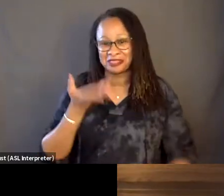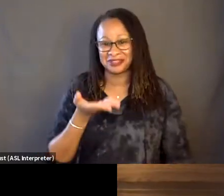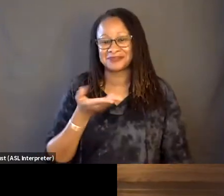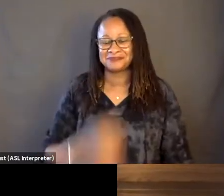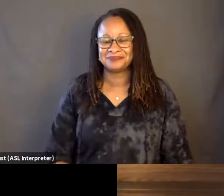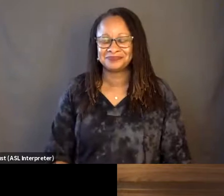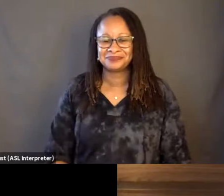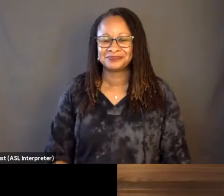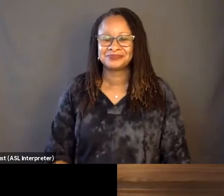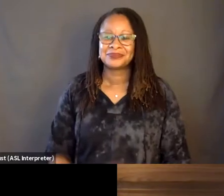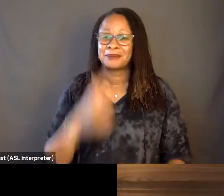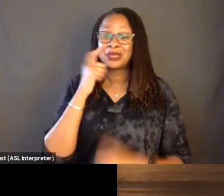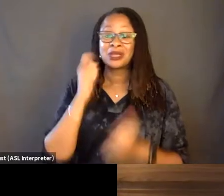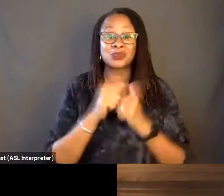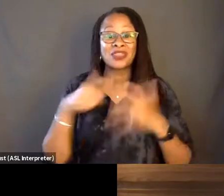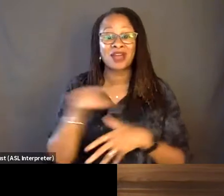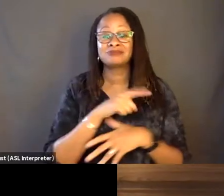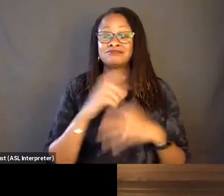Because without them, this film would have not been possible.